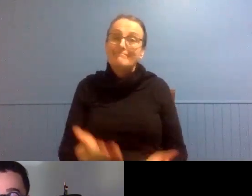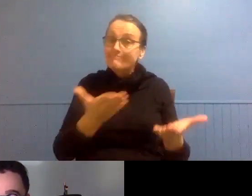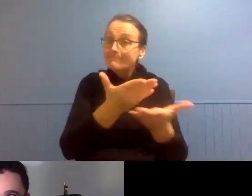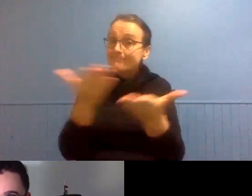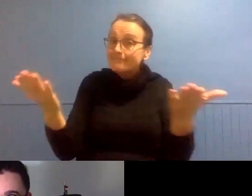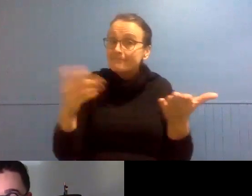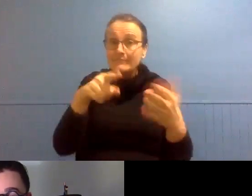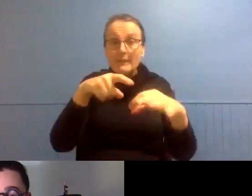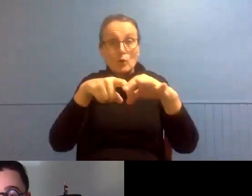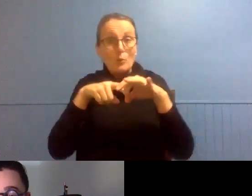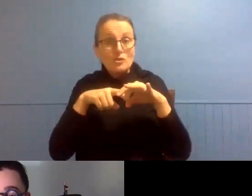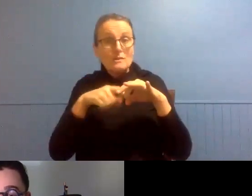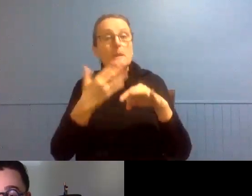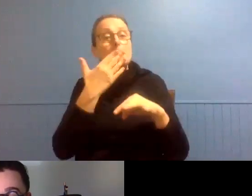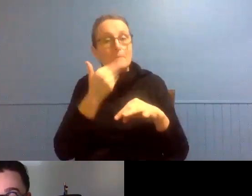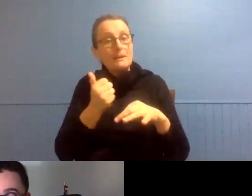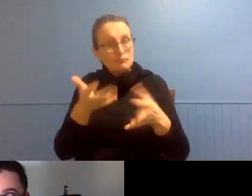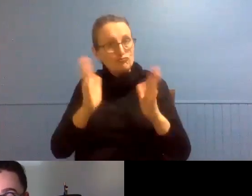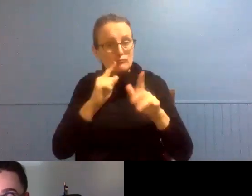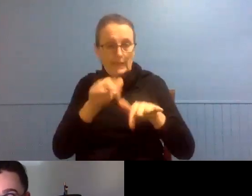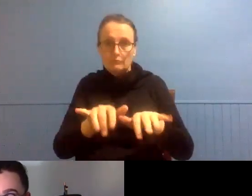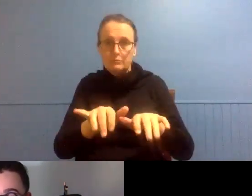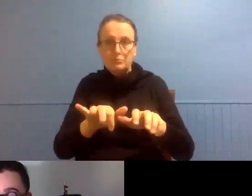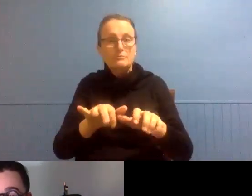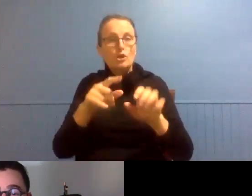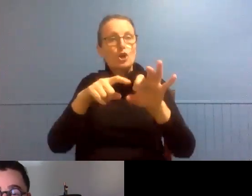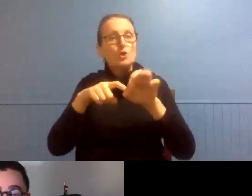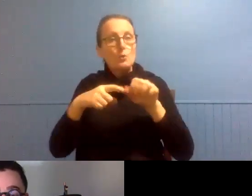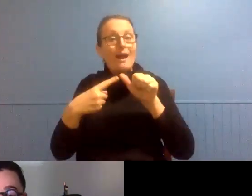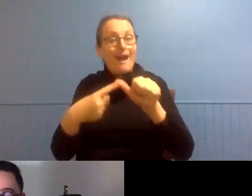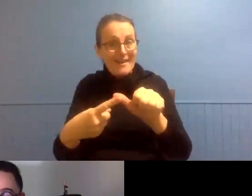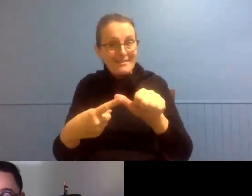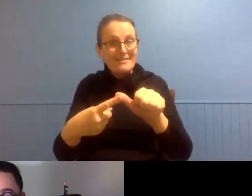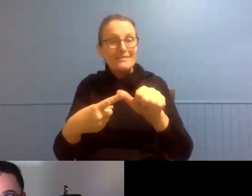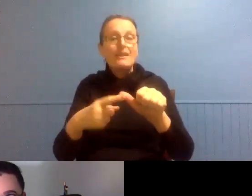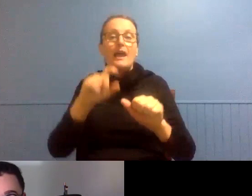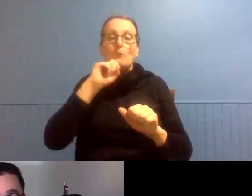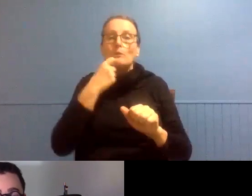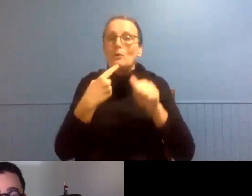questions, please feel free to pop it into the "Q&A" and we will get to them.